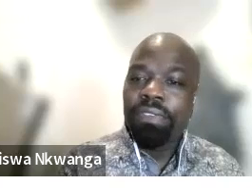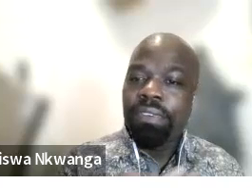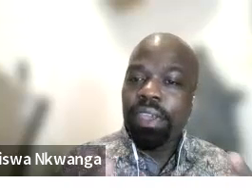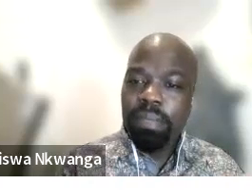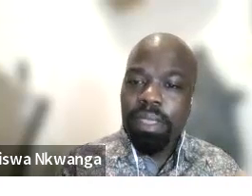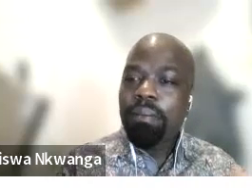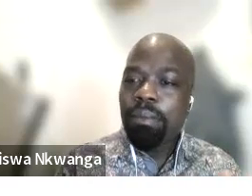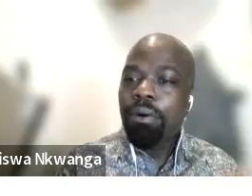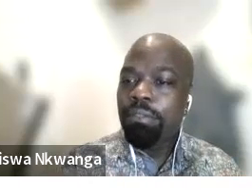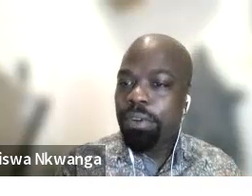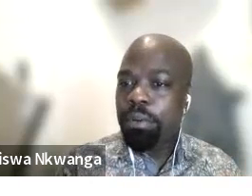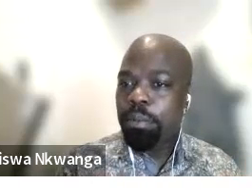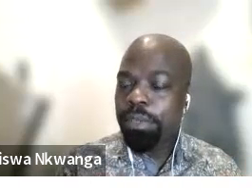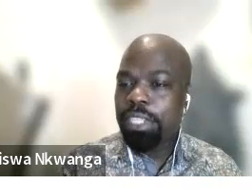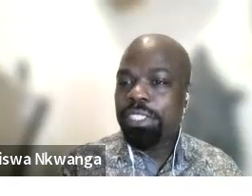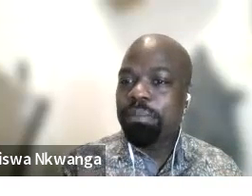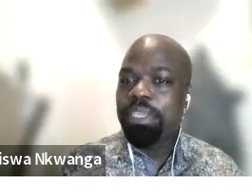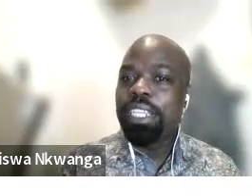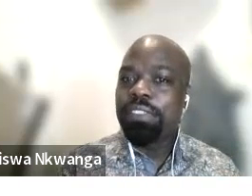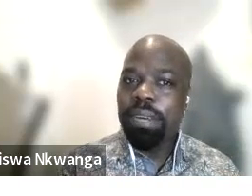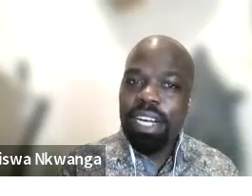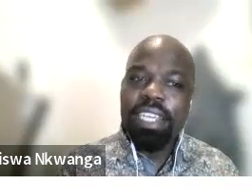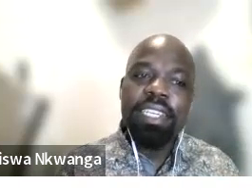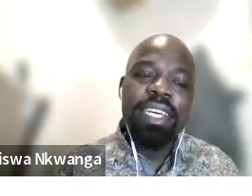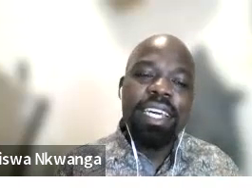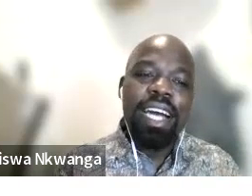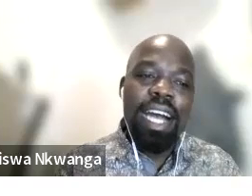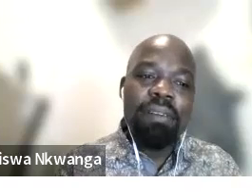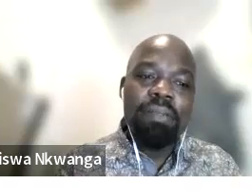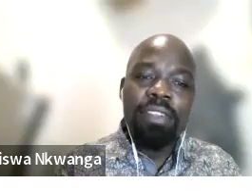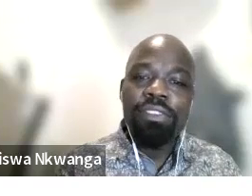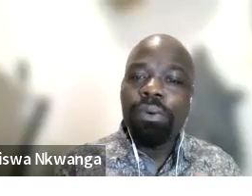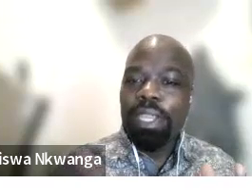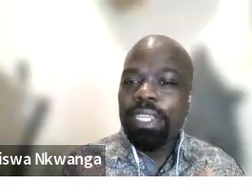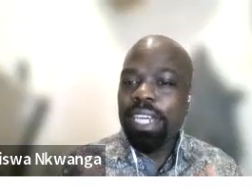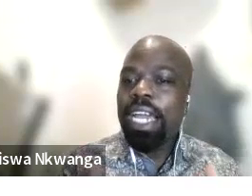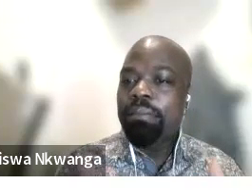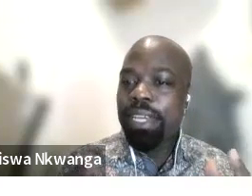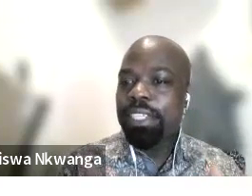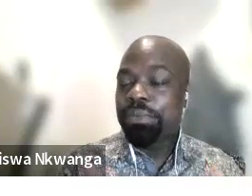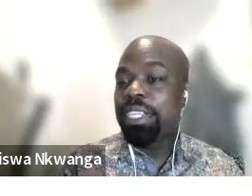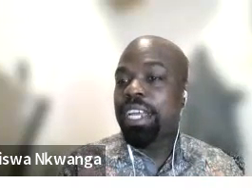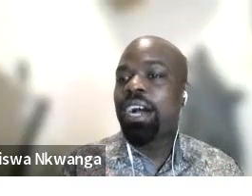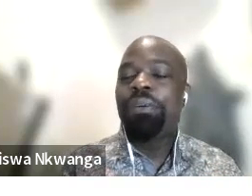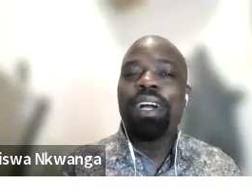We're seeing more vulnerable populations being left behind, and so the time is really now